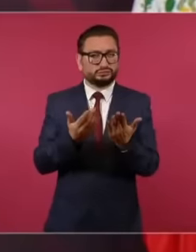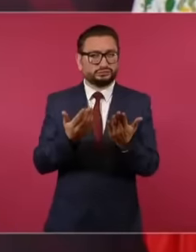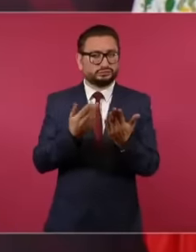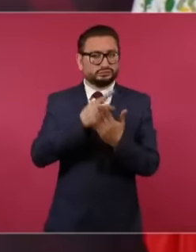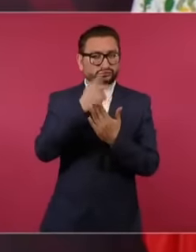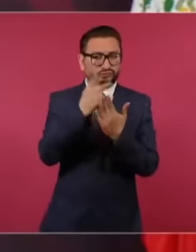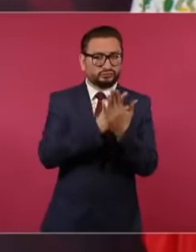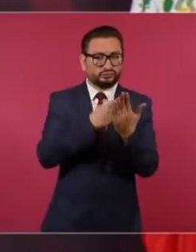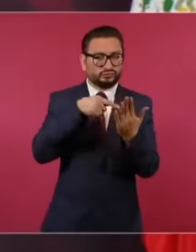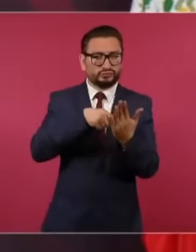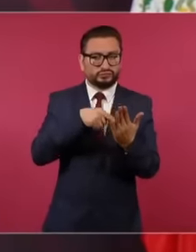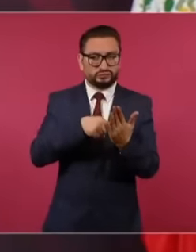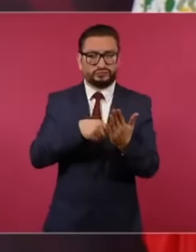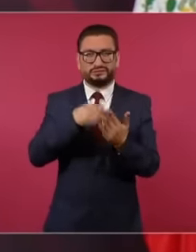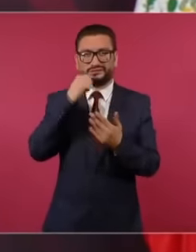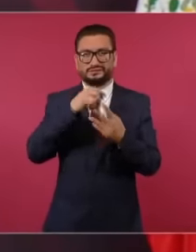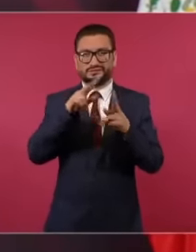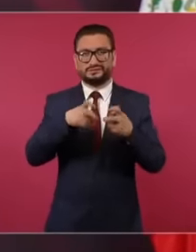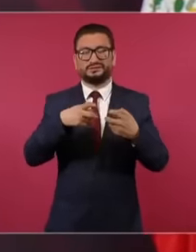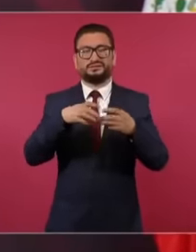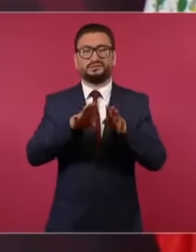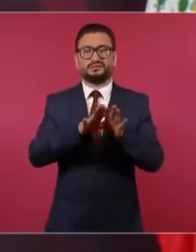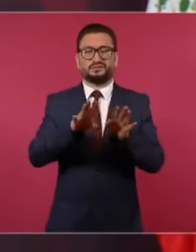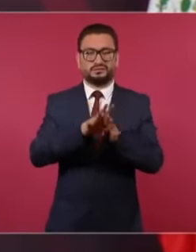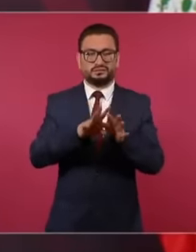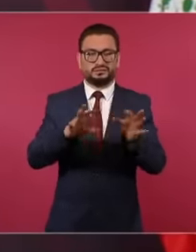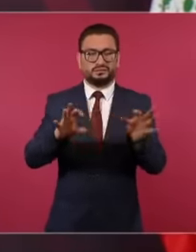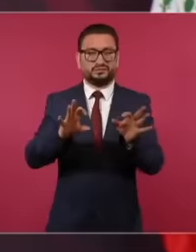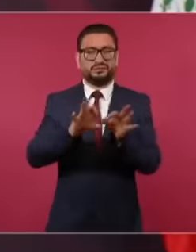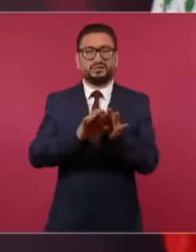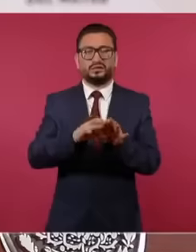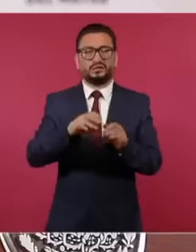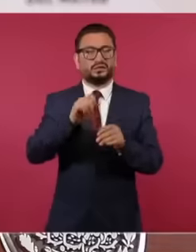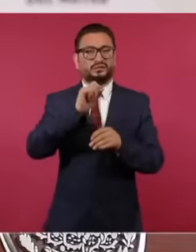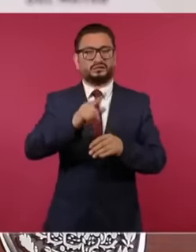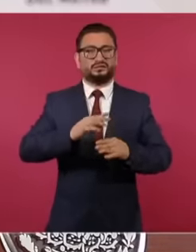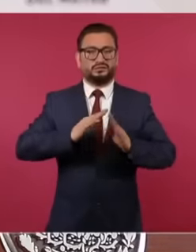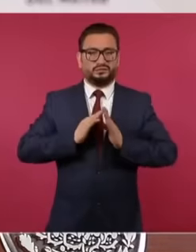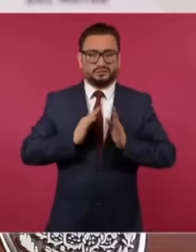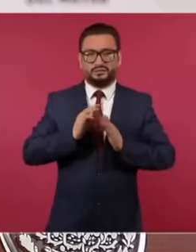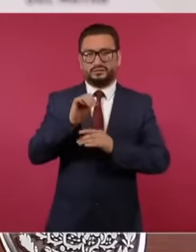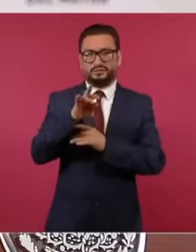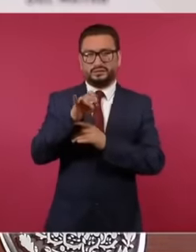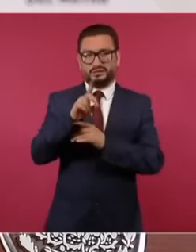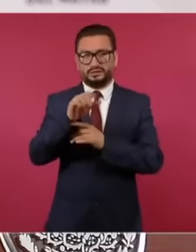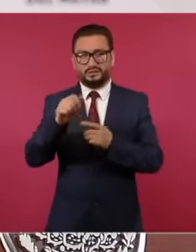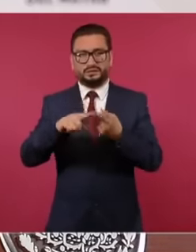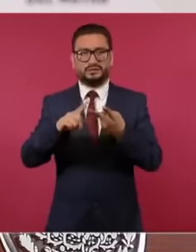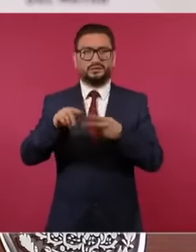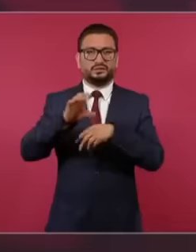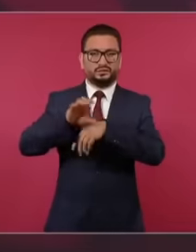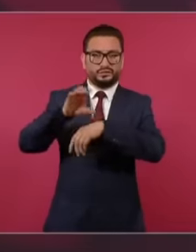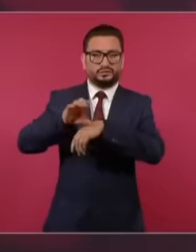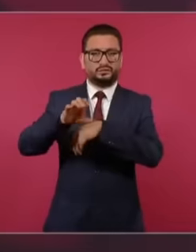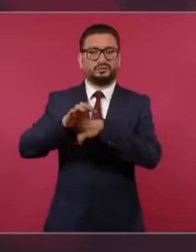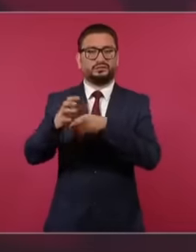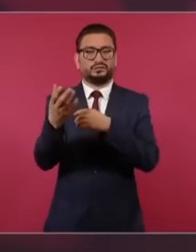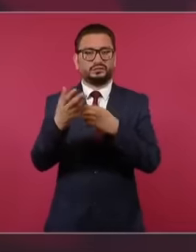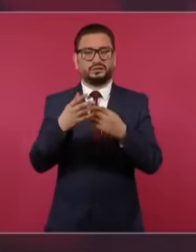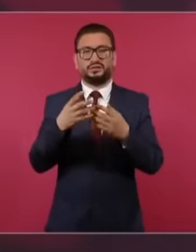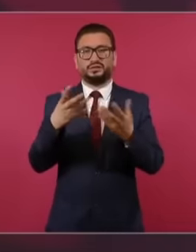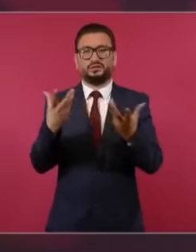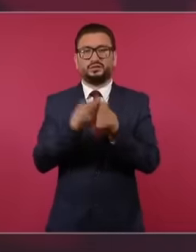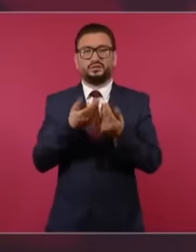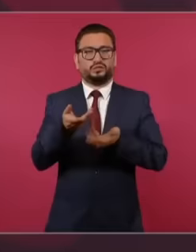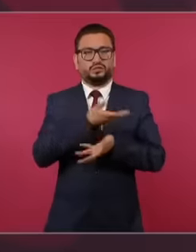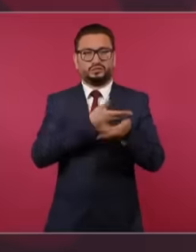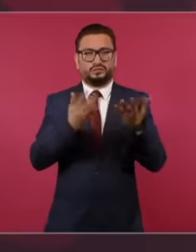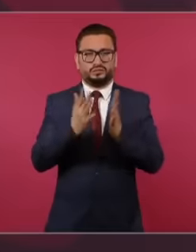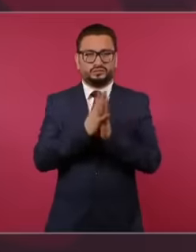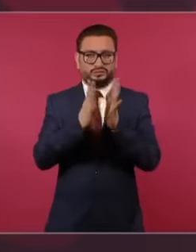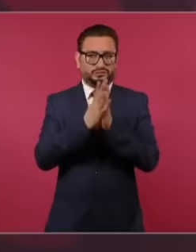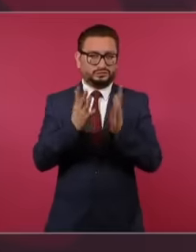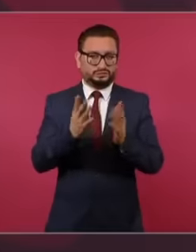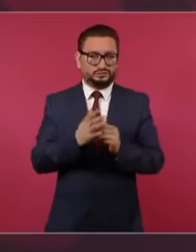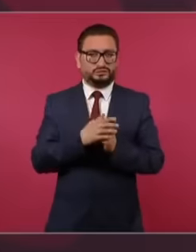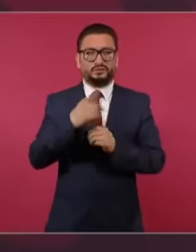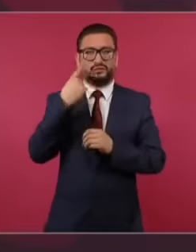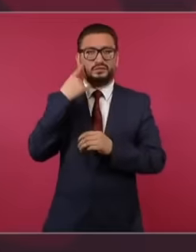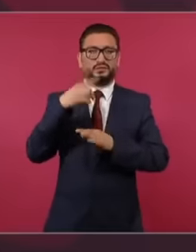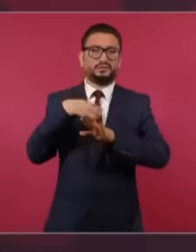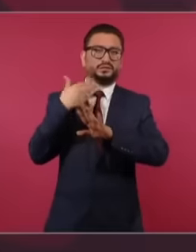do with the military, like the Mérida plan, the Colombia plan, cooperation against drugs